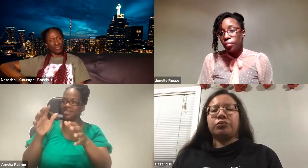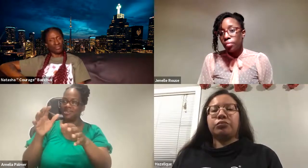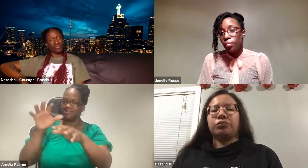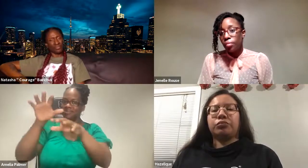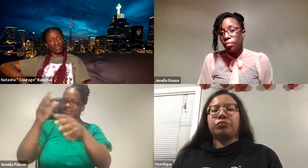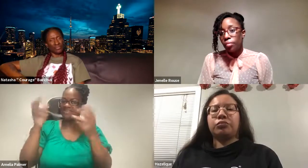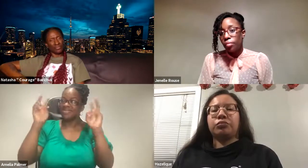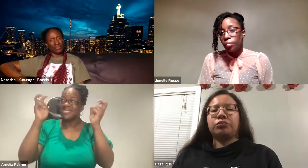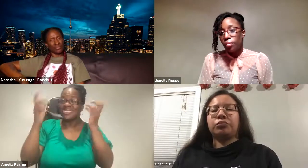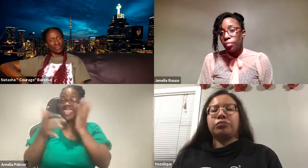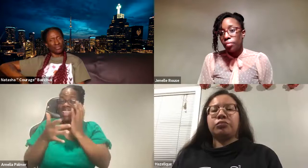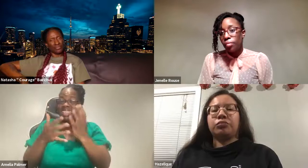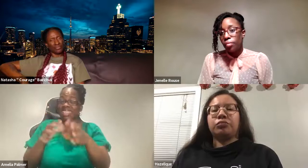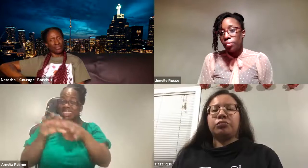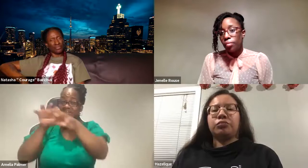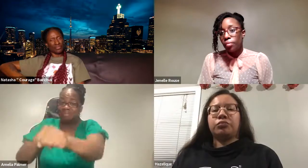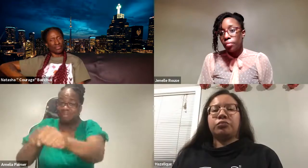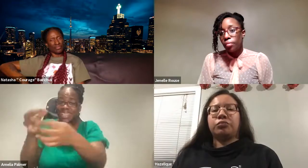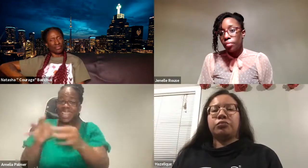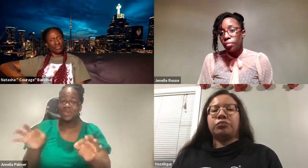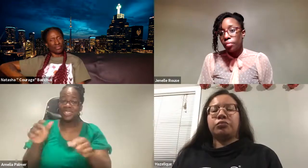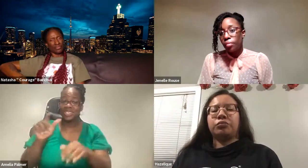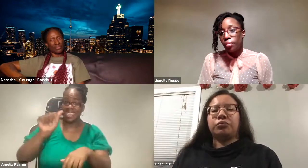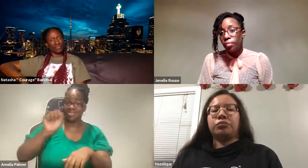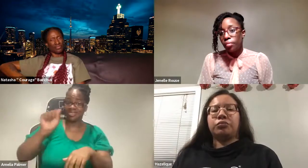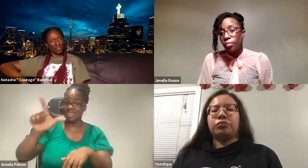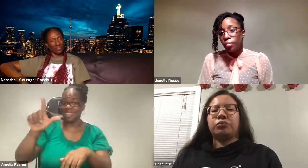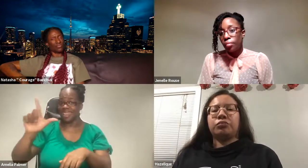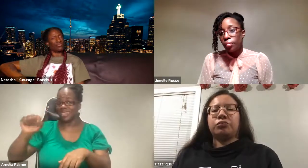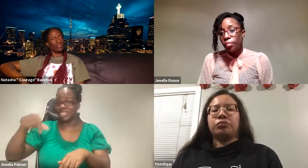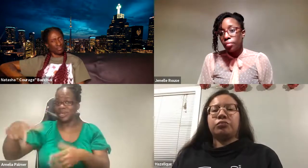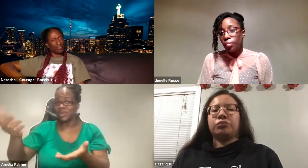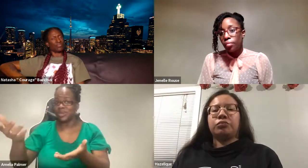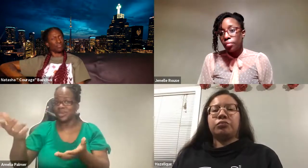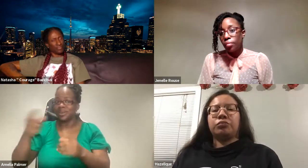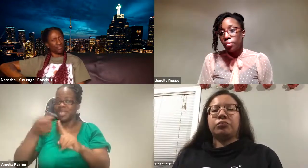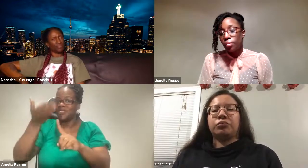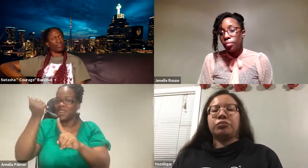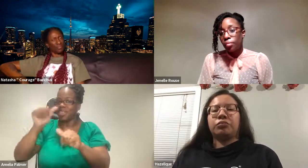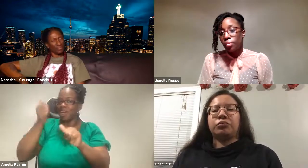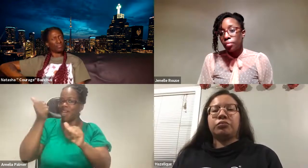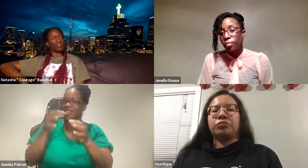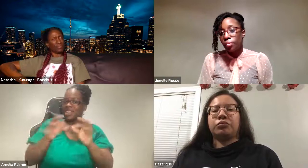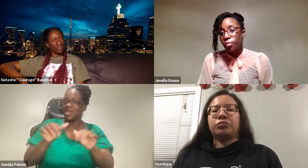that process technically can be a form of colonization and asl and lsq